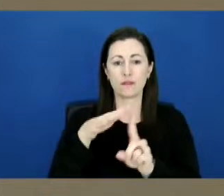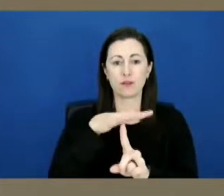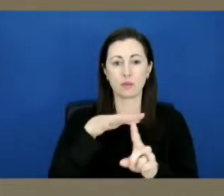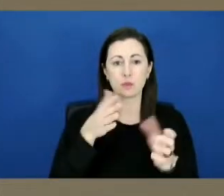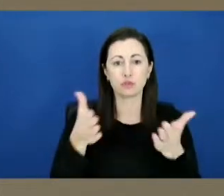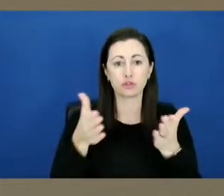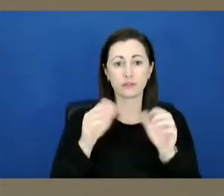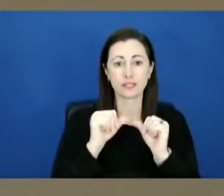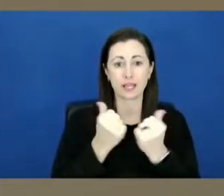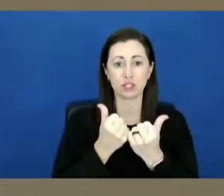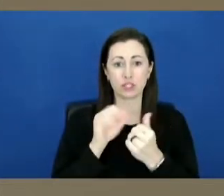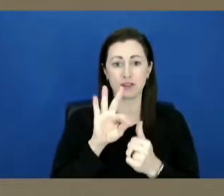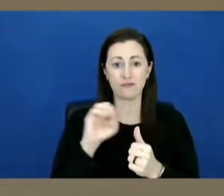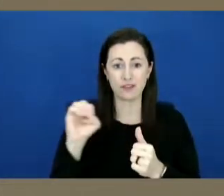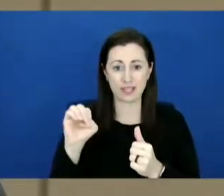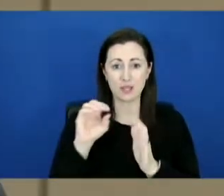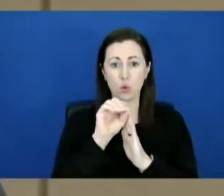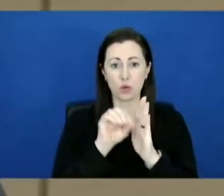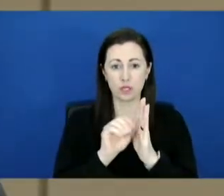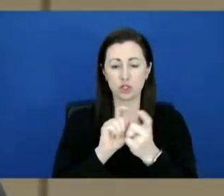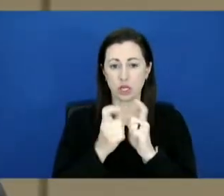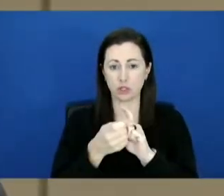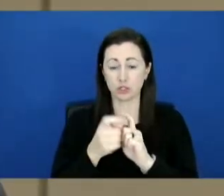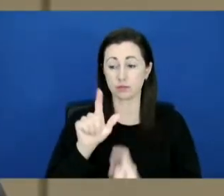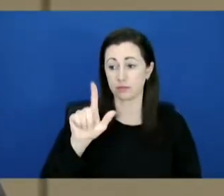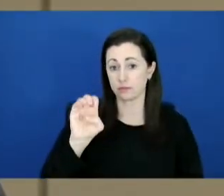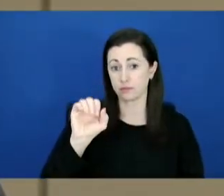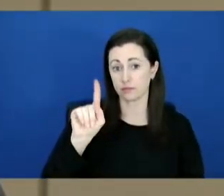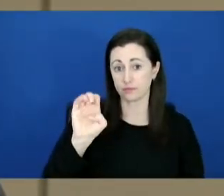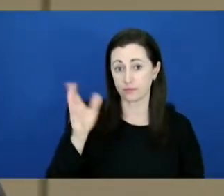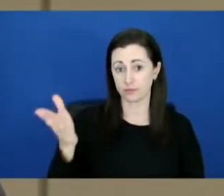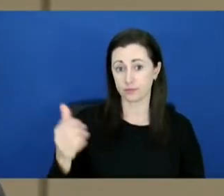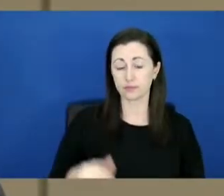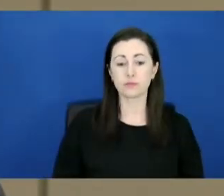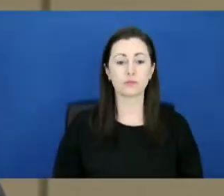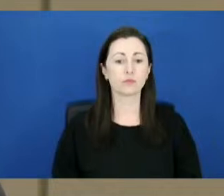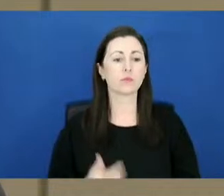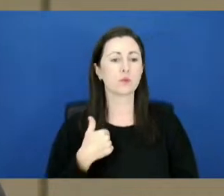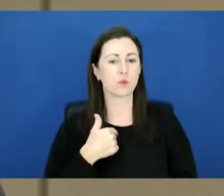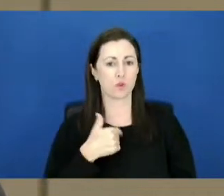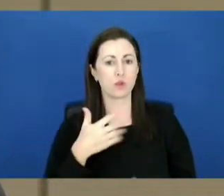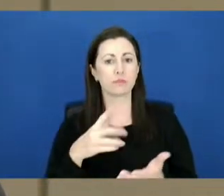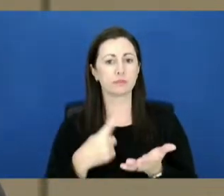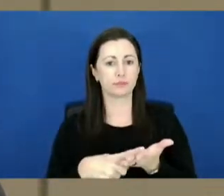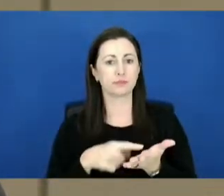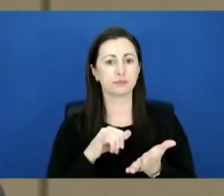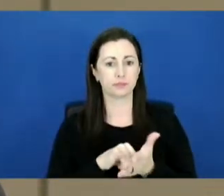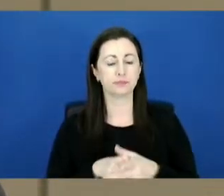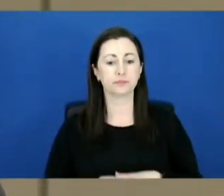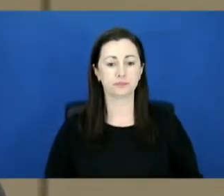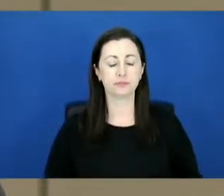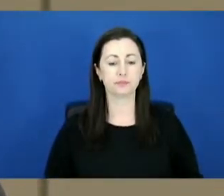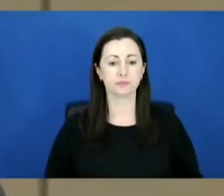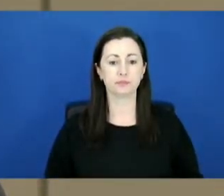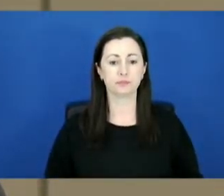PUBLIC HEARING REQUEST LAND USE AND ENVIRONMENTAL SERVICES